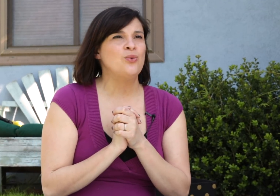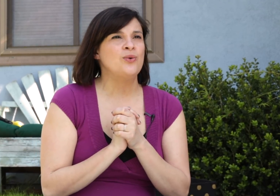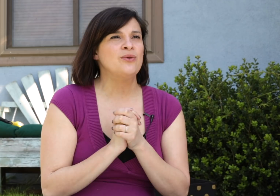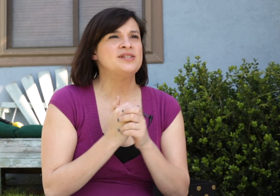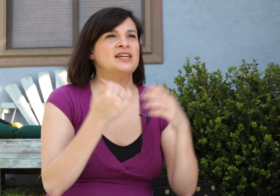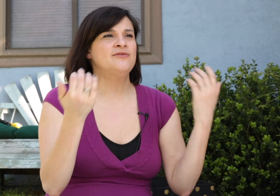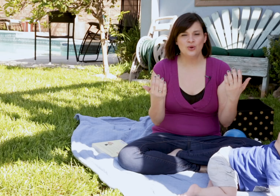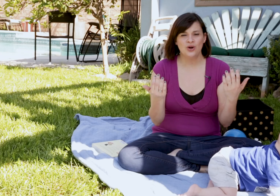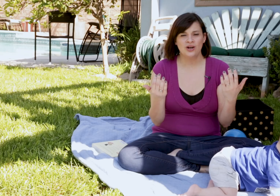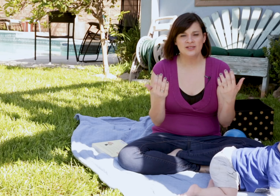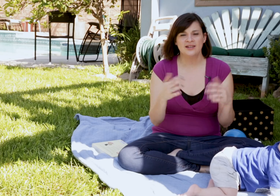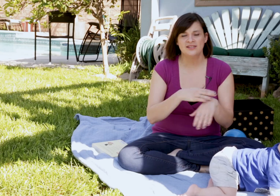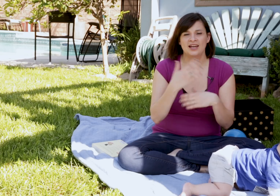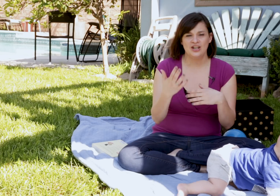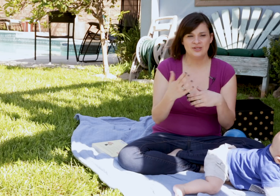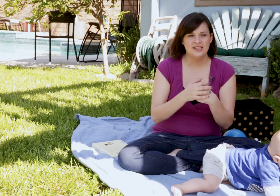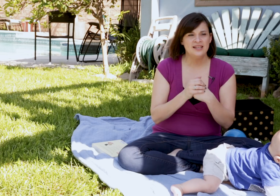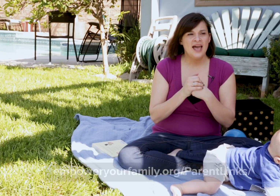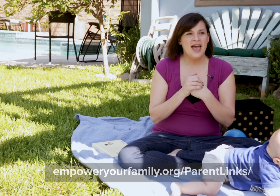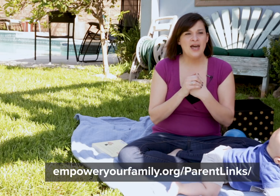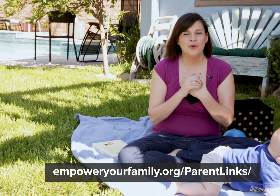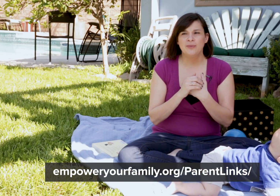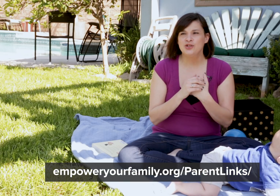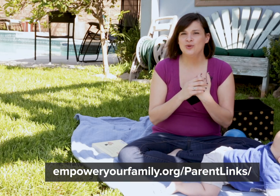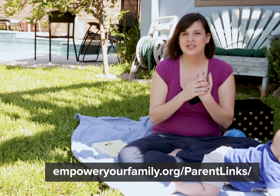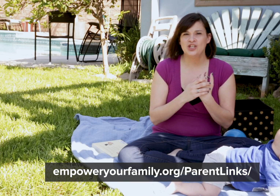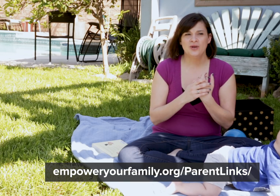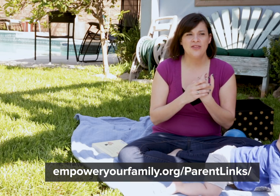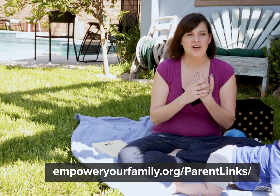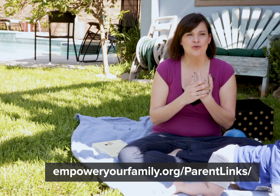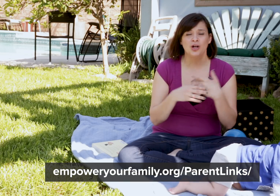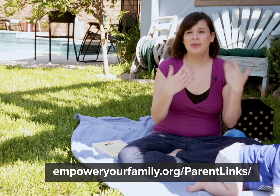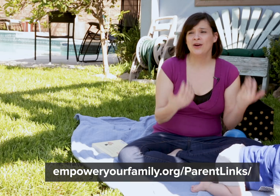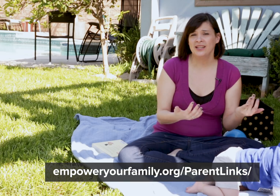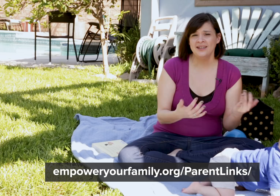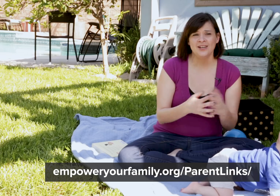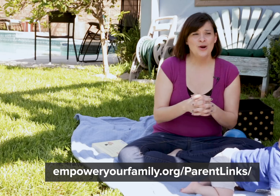we received your son's diagnosis and we're gonna put you in touch with a group called ParentLinks,